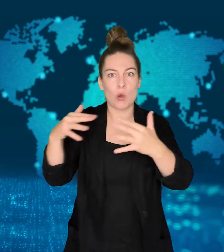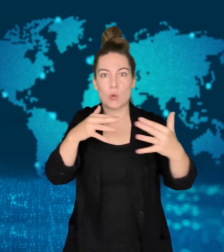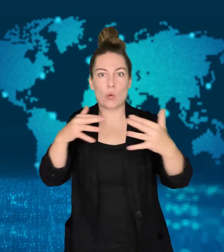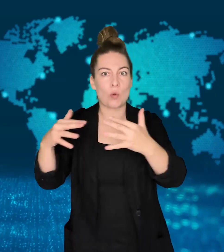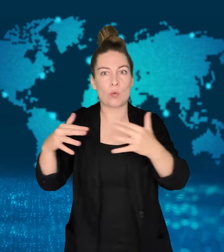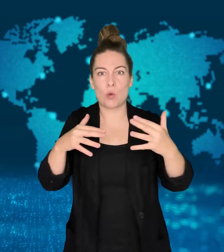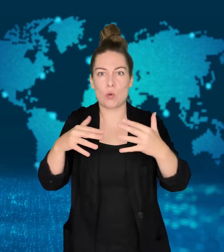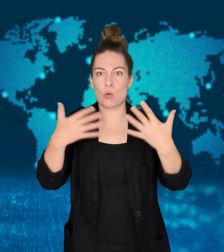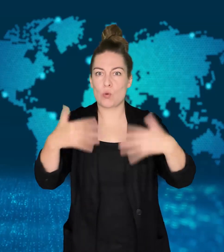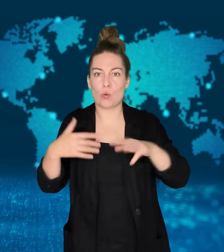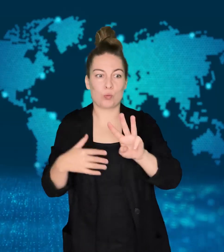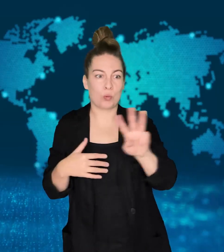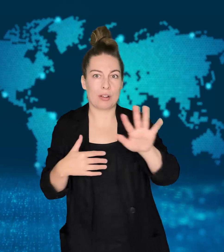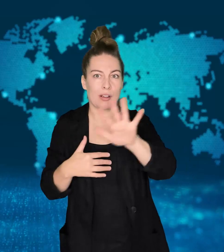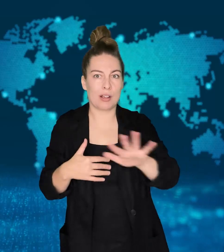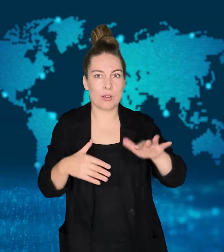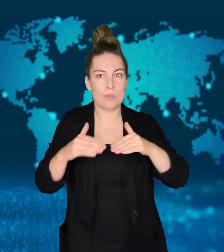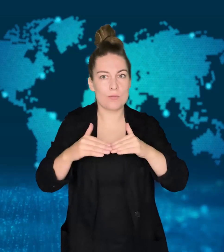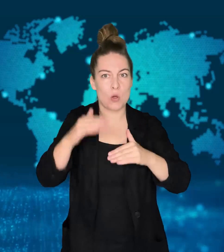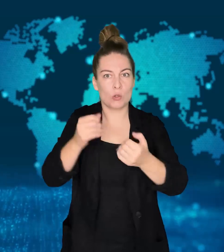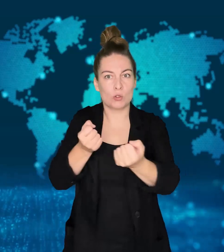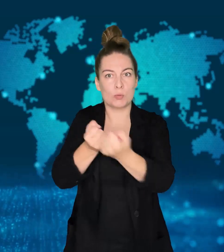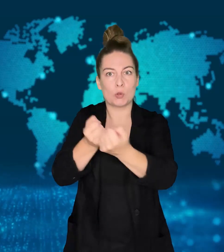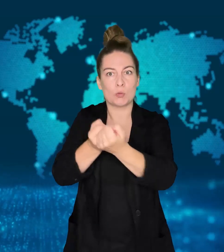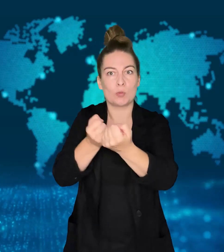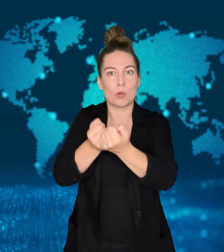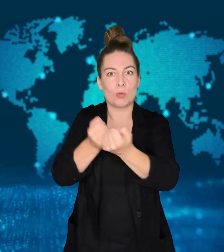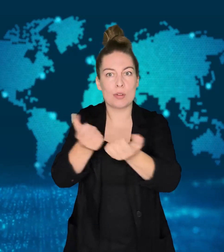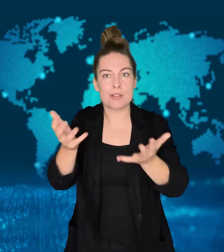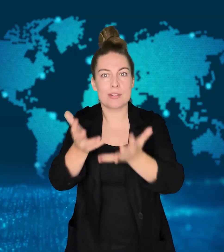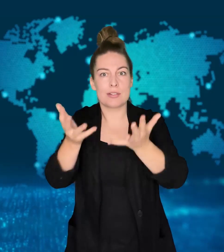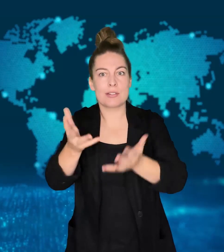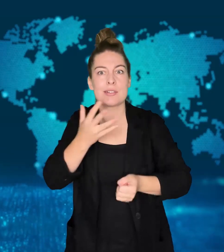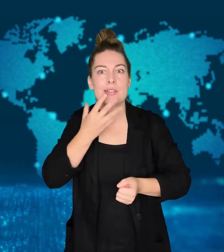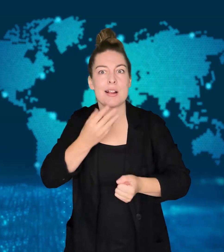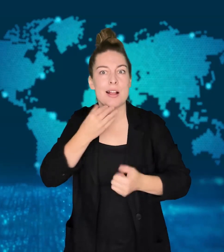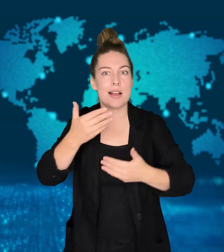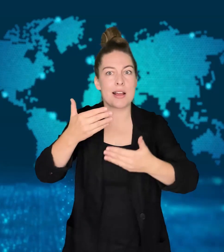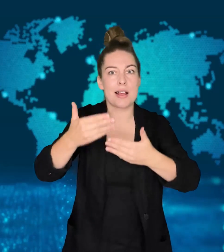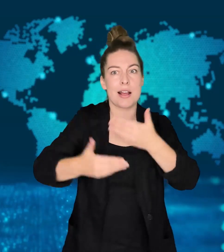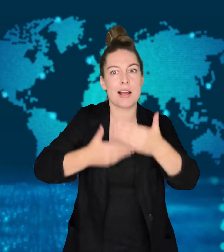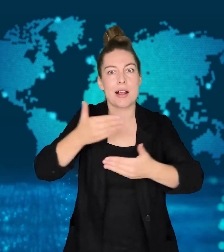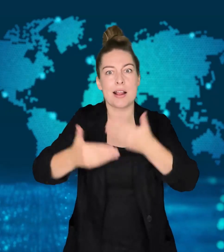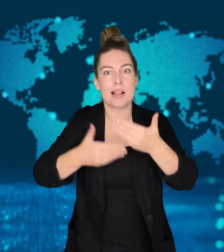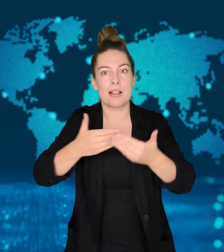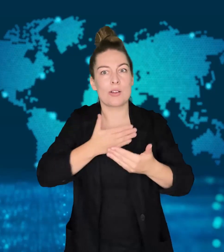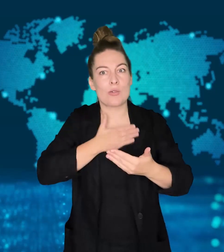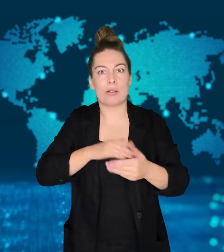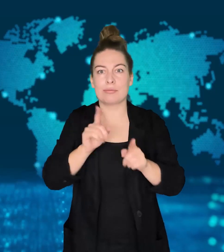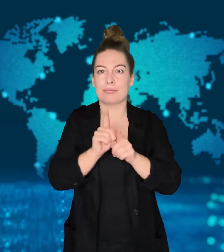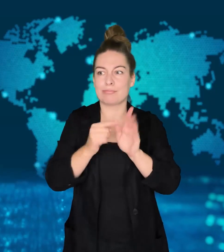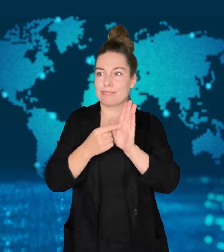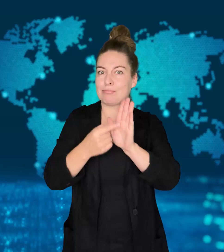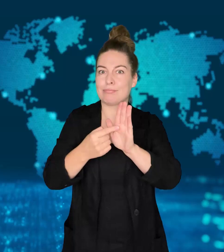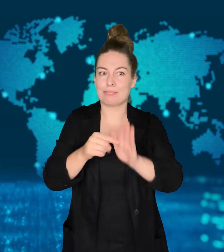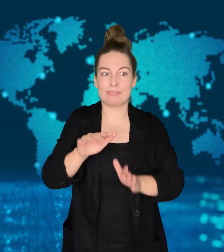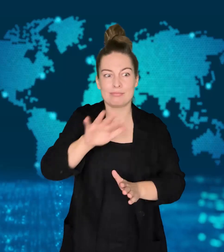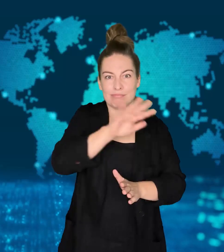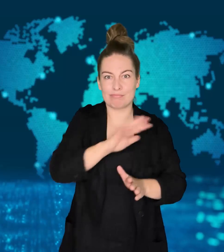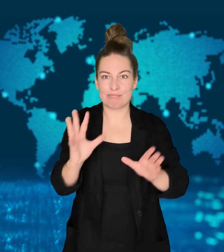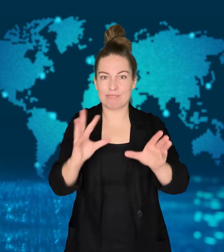and this is another way to step up their efforts to